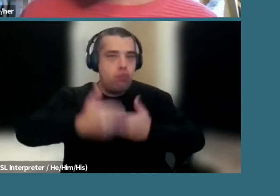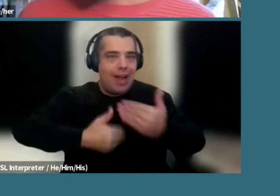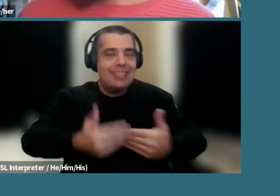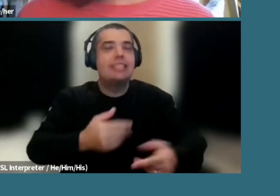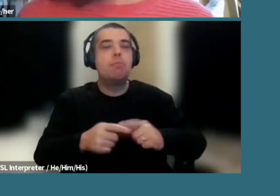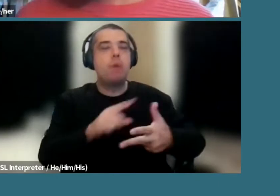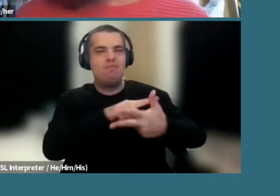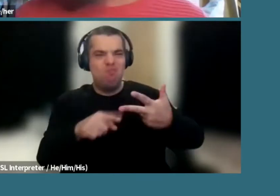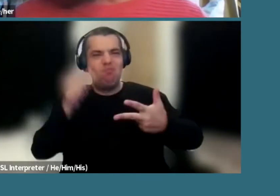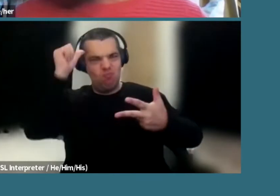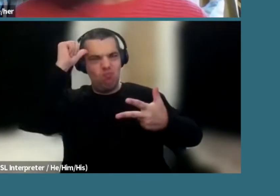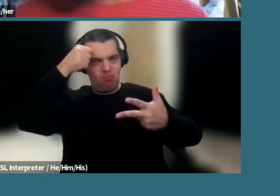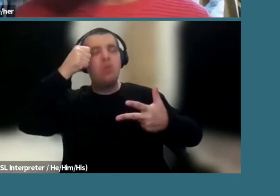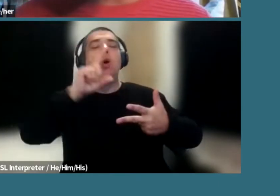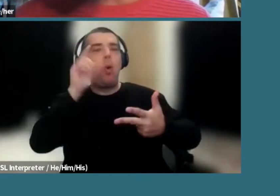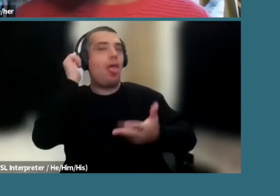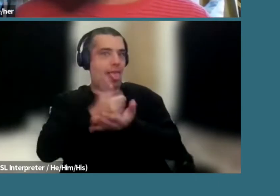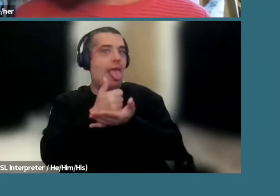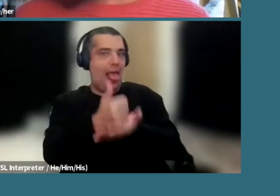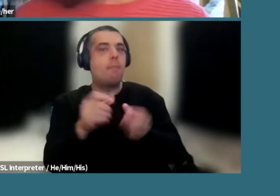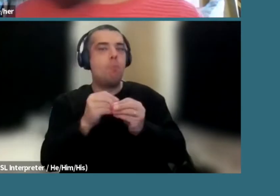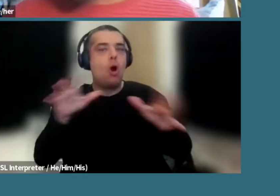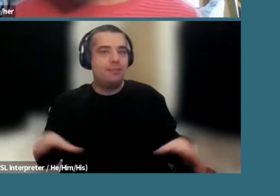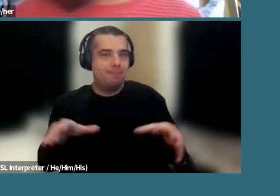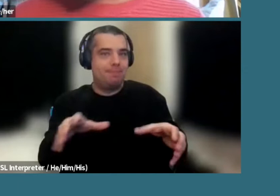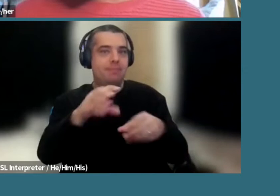things in mind, I think can help write more engaging or creative alt text.